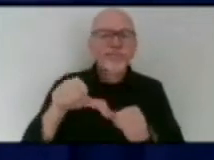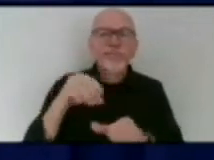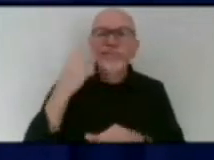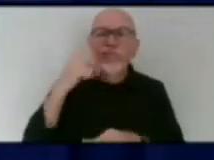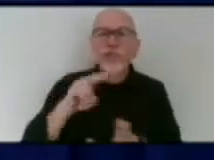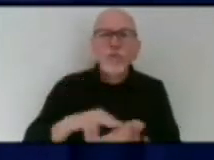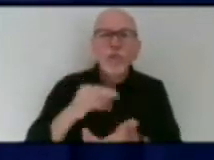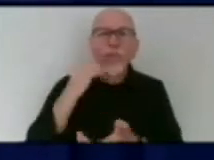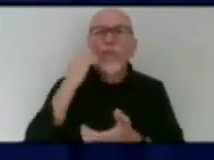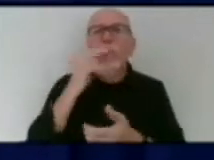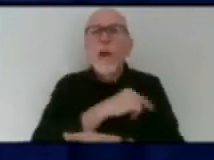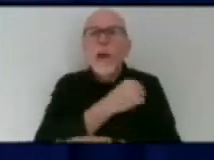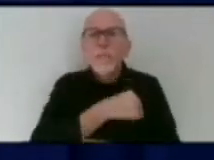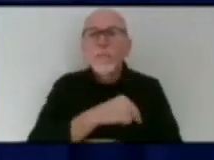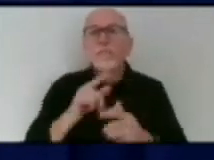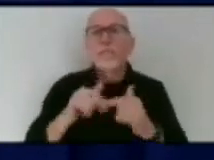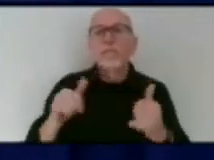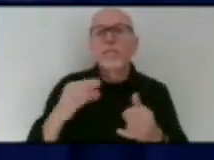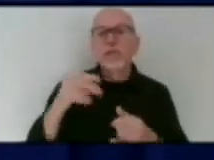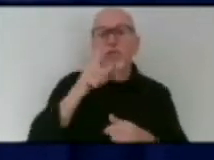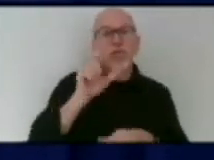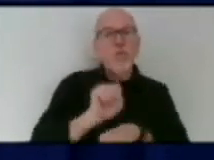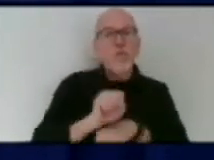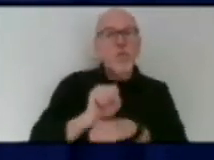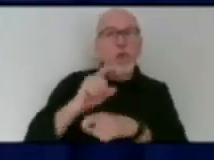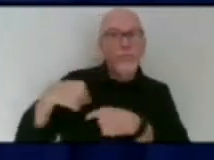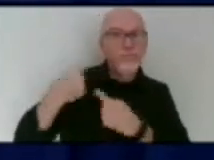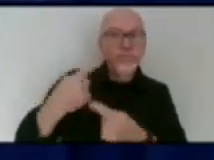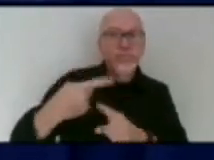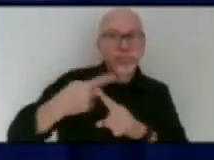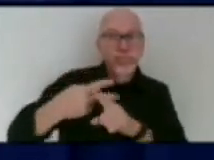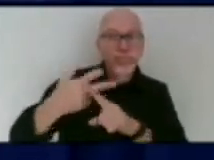and give those who have been on the front line for months a much needed break.